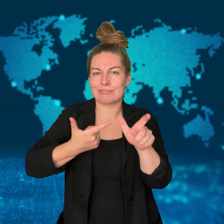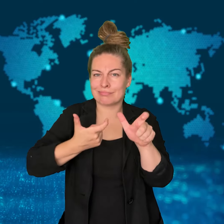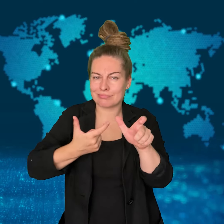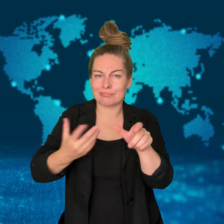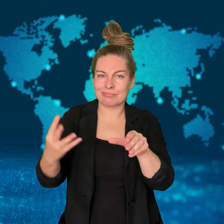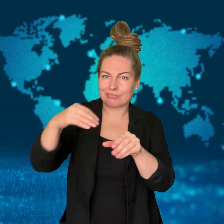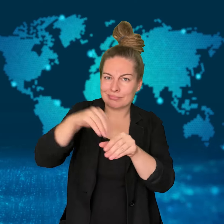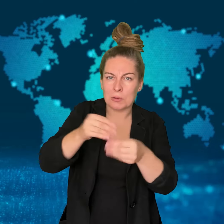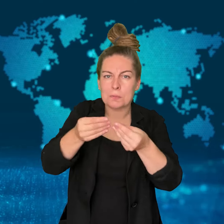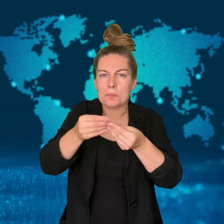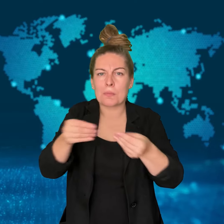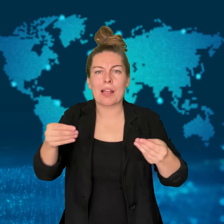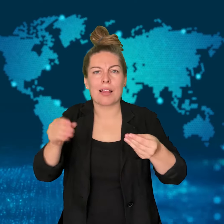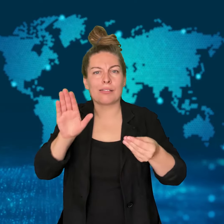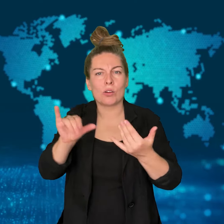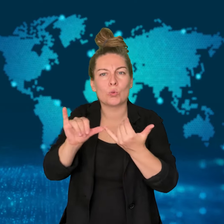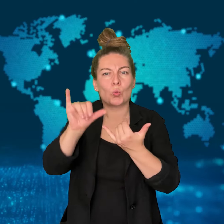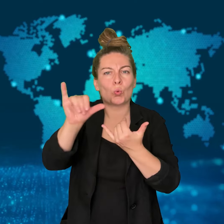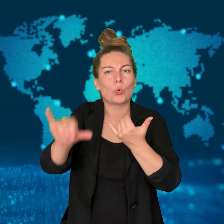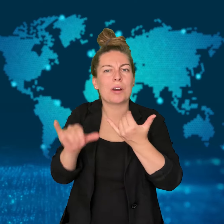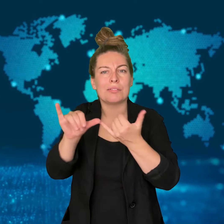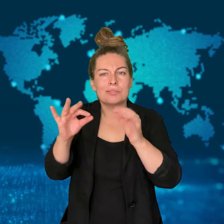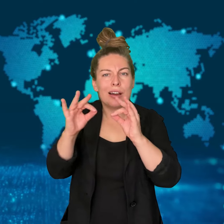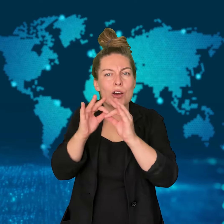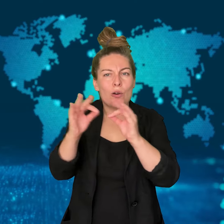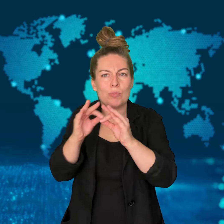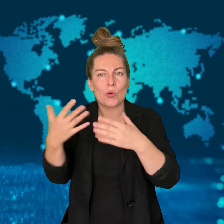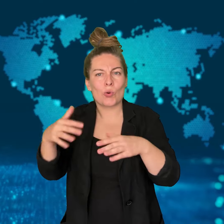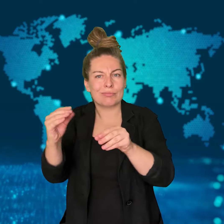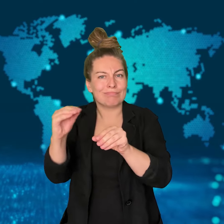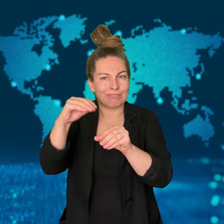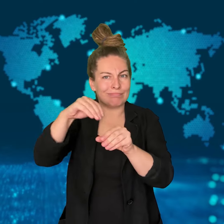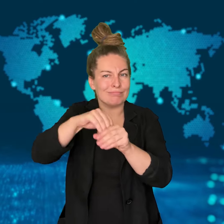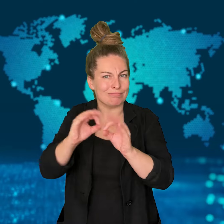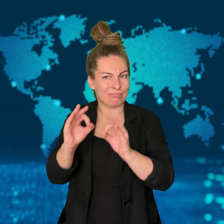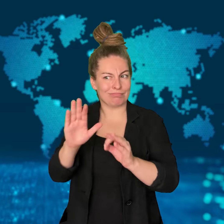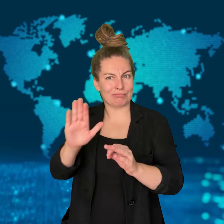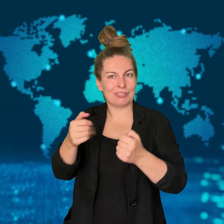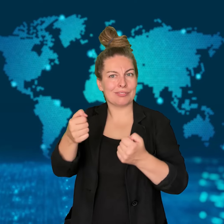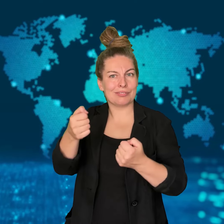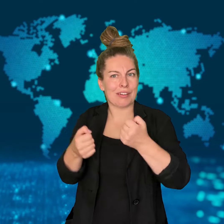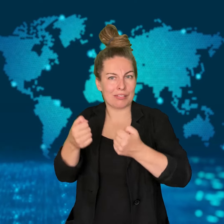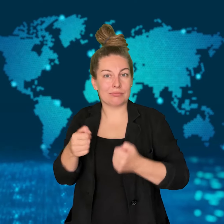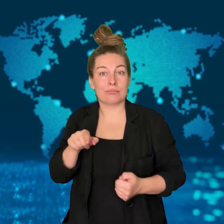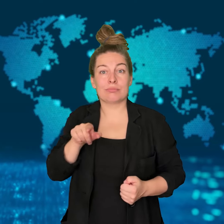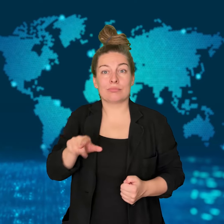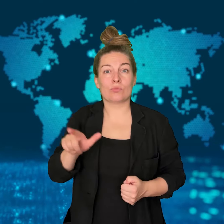weapons-grade nuclear material for the country.